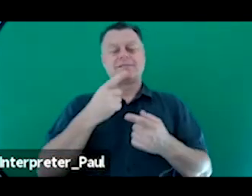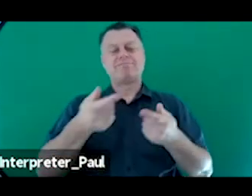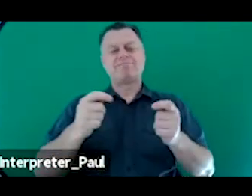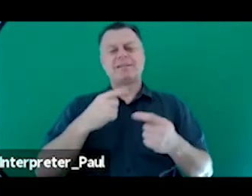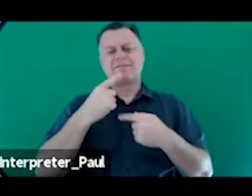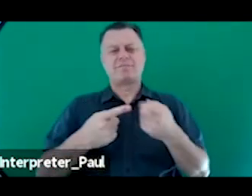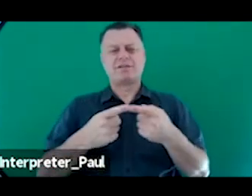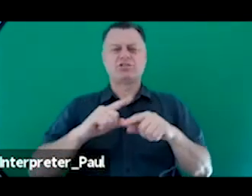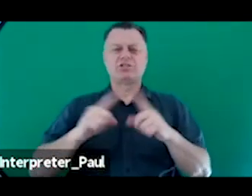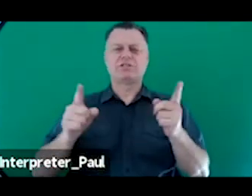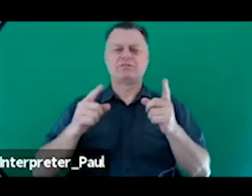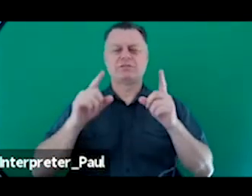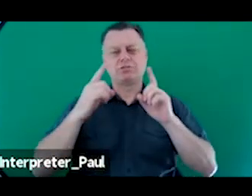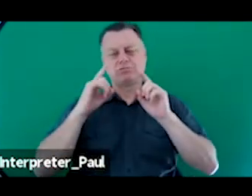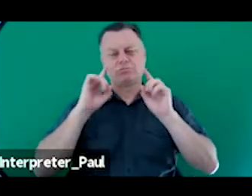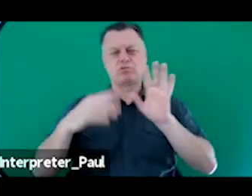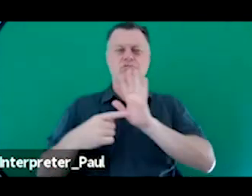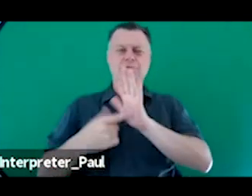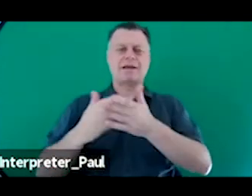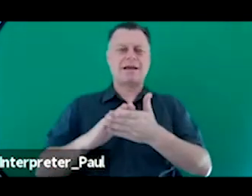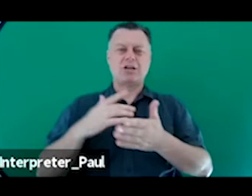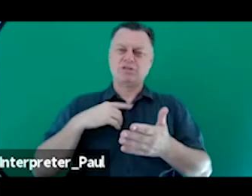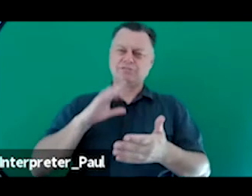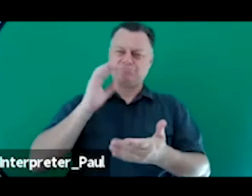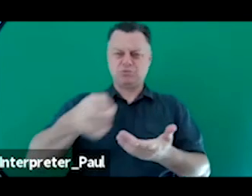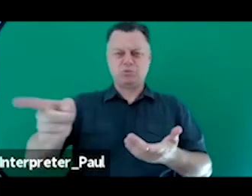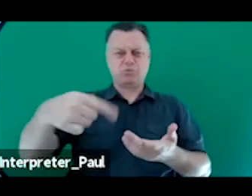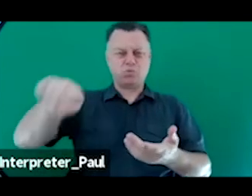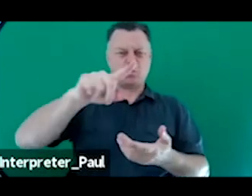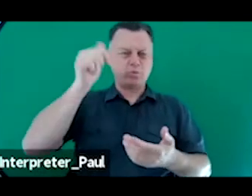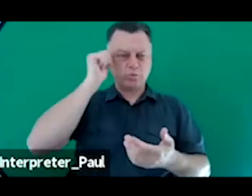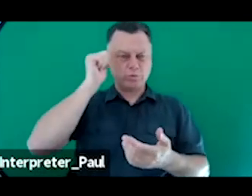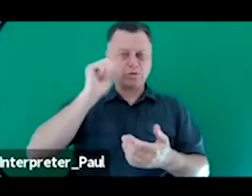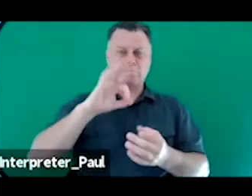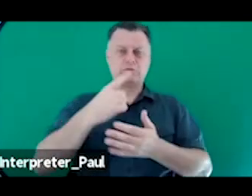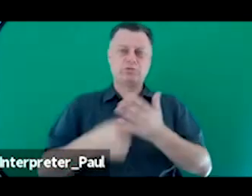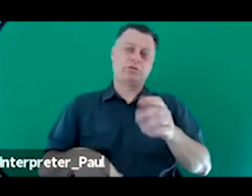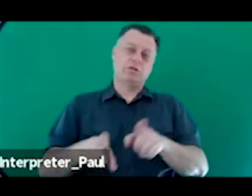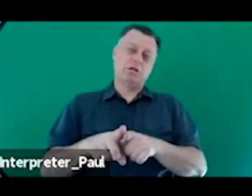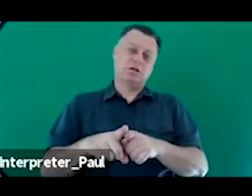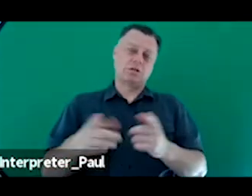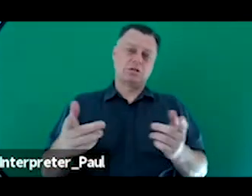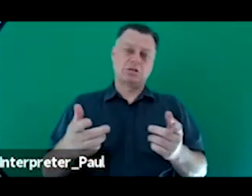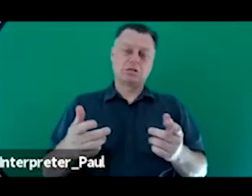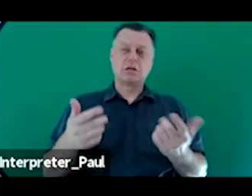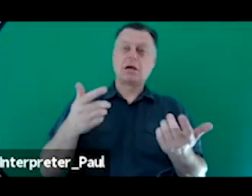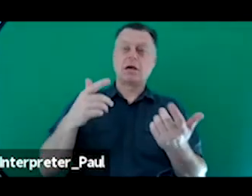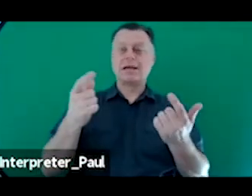to teach too much about. But it goes beyond just making things accessible on our websites.